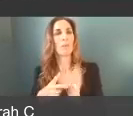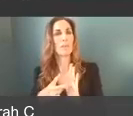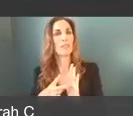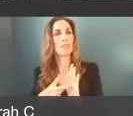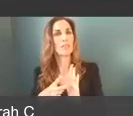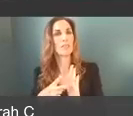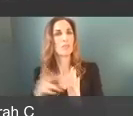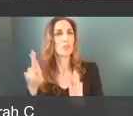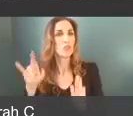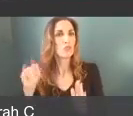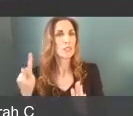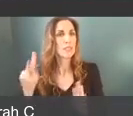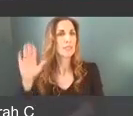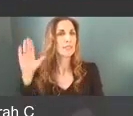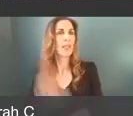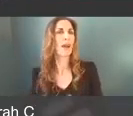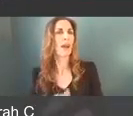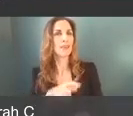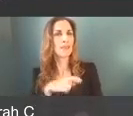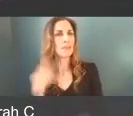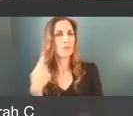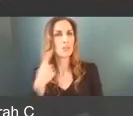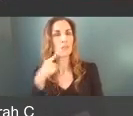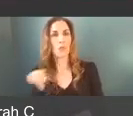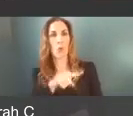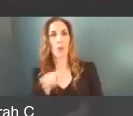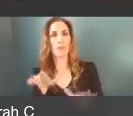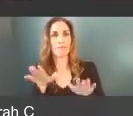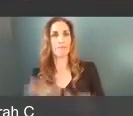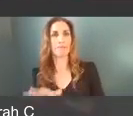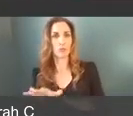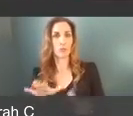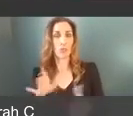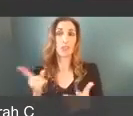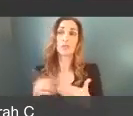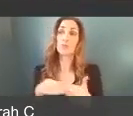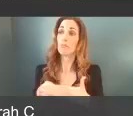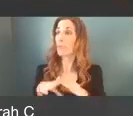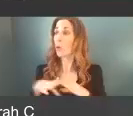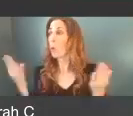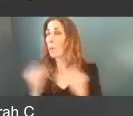that is going to come from relaxing measures. So as long as everybody keeps wearing their masks,